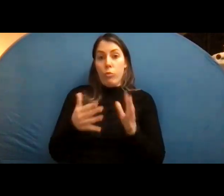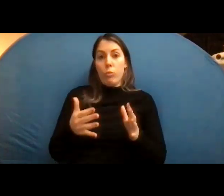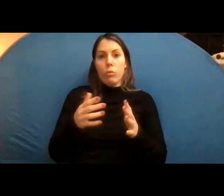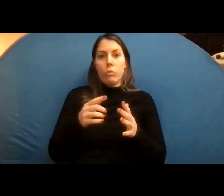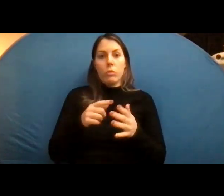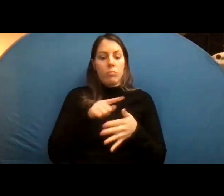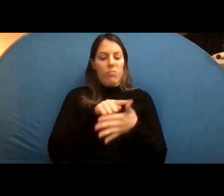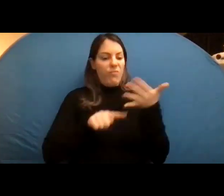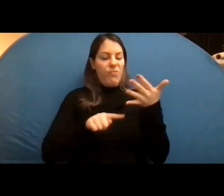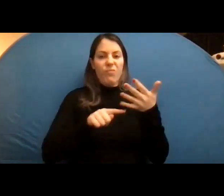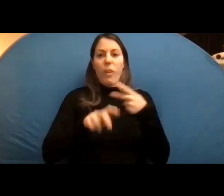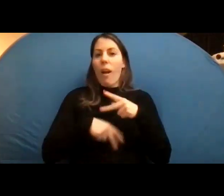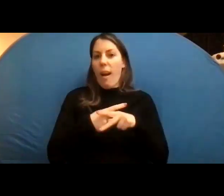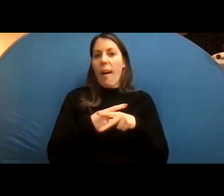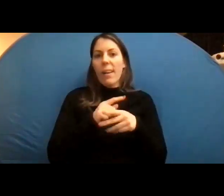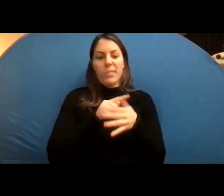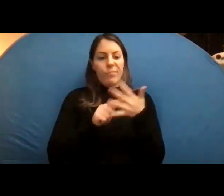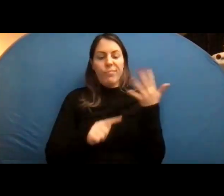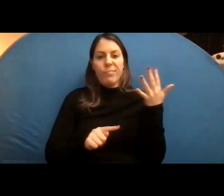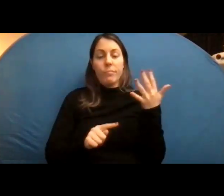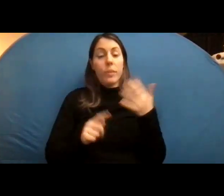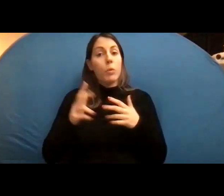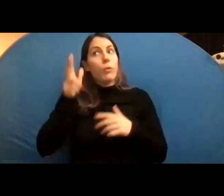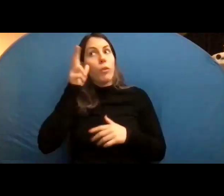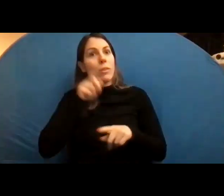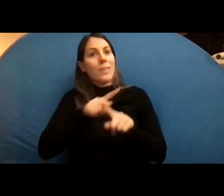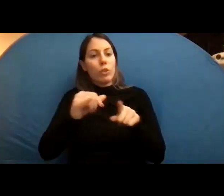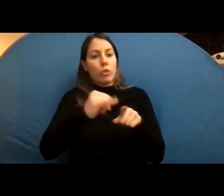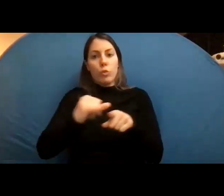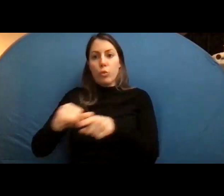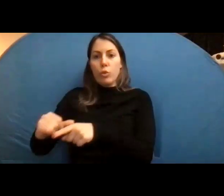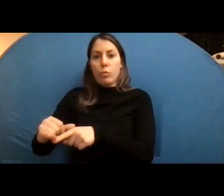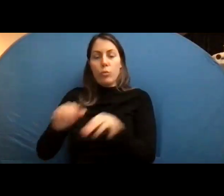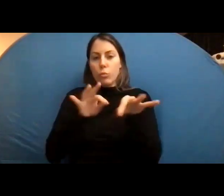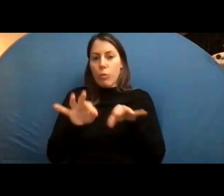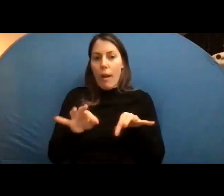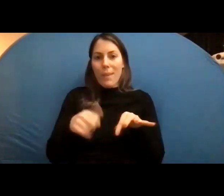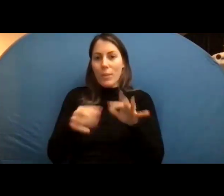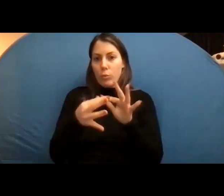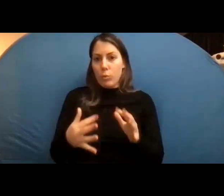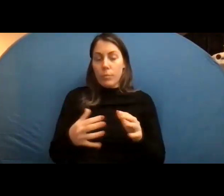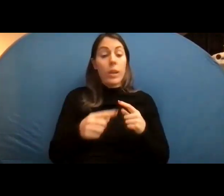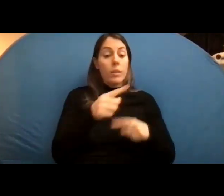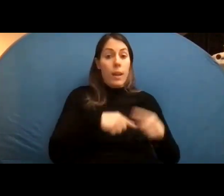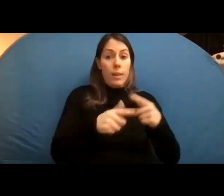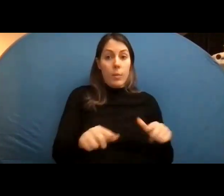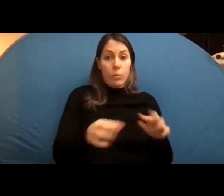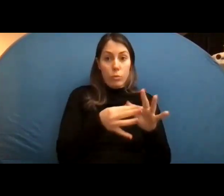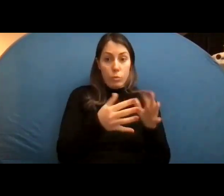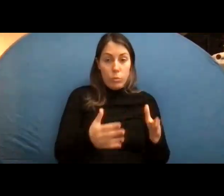So there are various kinds of interpreters. You might hear different terminology used to